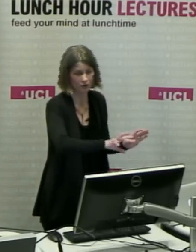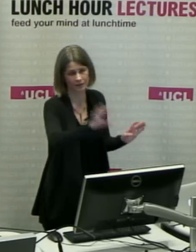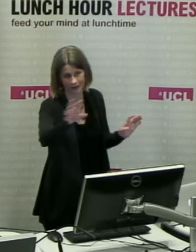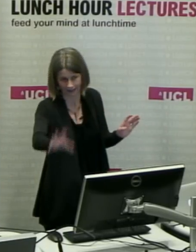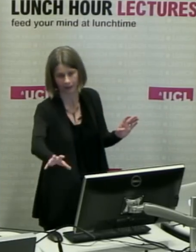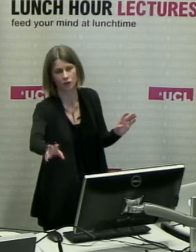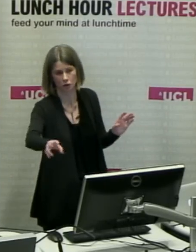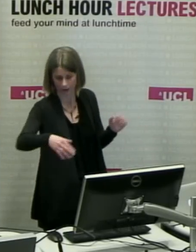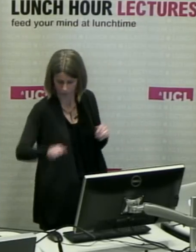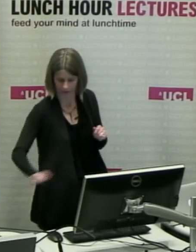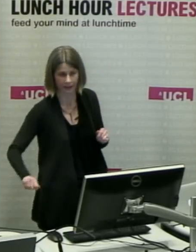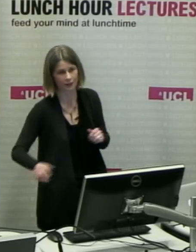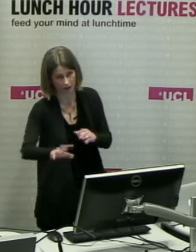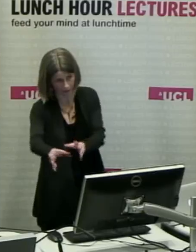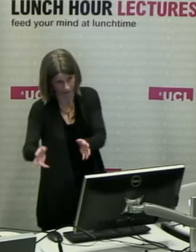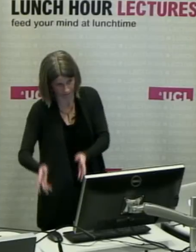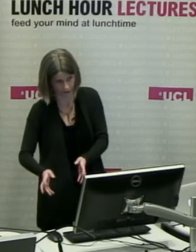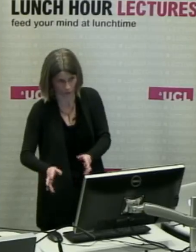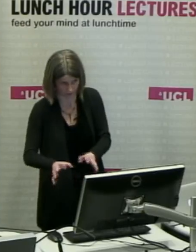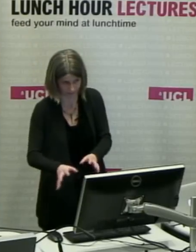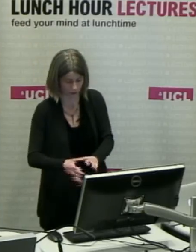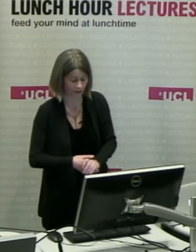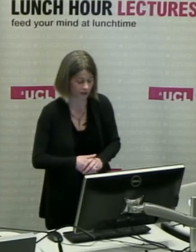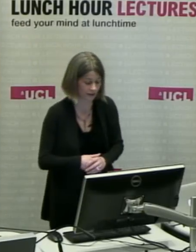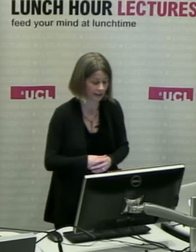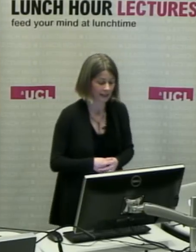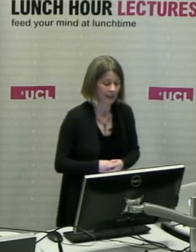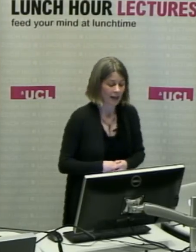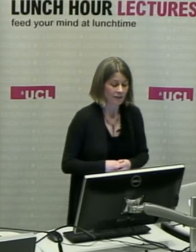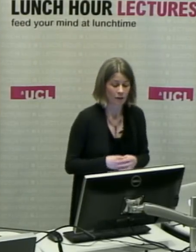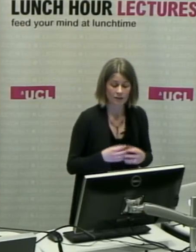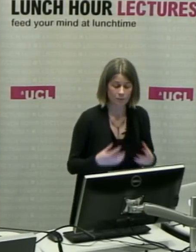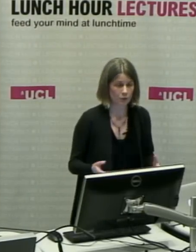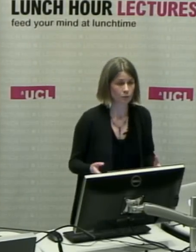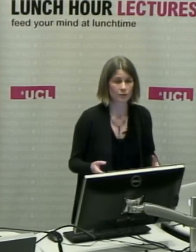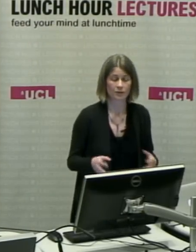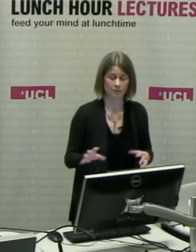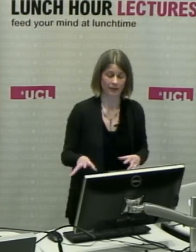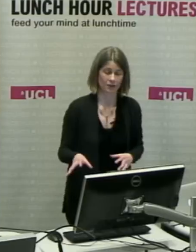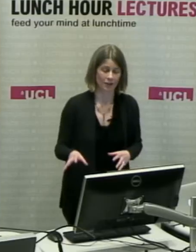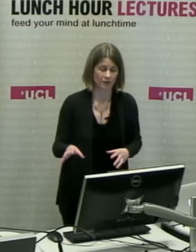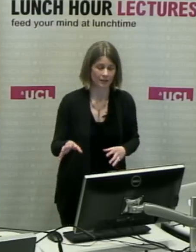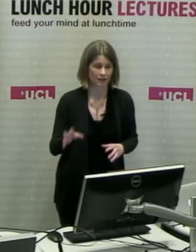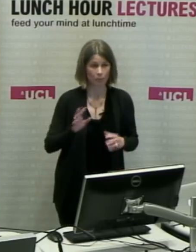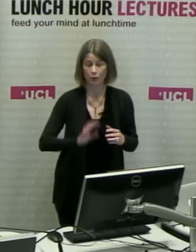and then written English in other situations. There are some education settings that are purely oral,